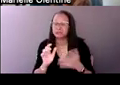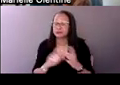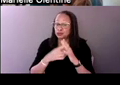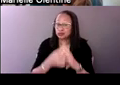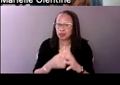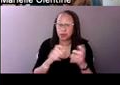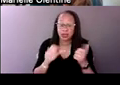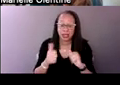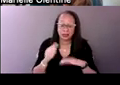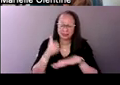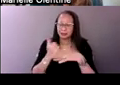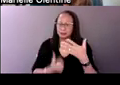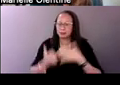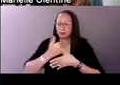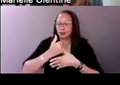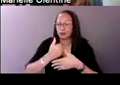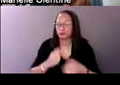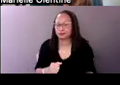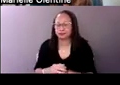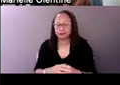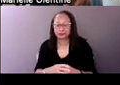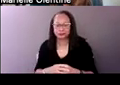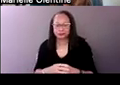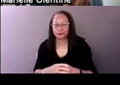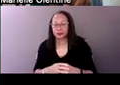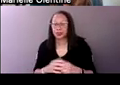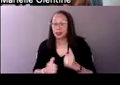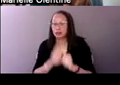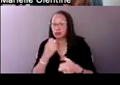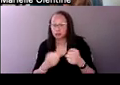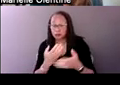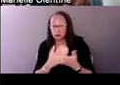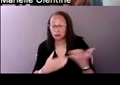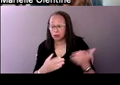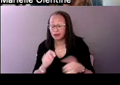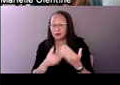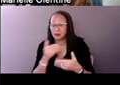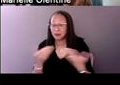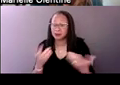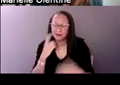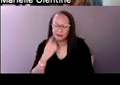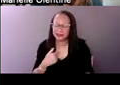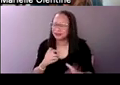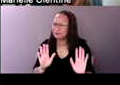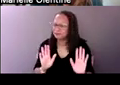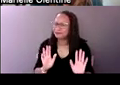filmmakers, but if you are a sales agent or a festival programmer, please let us know in chat. It would be very helpful to know your perspective on all